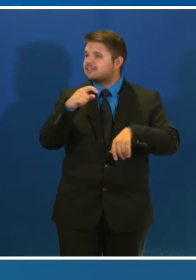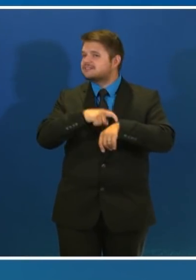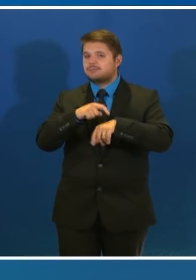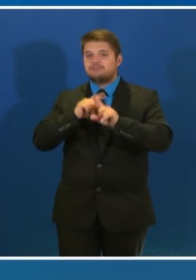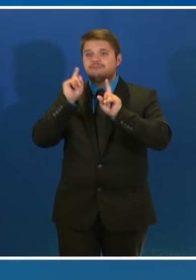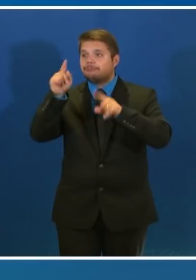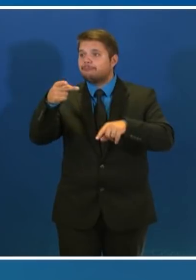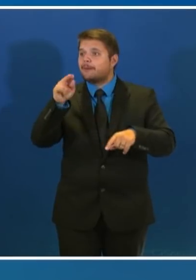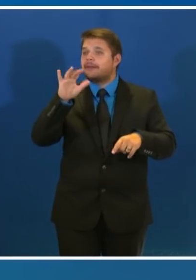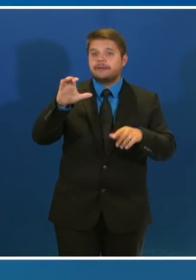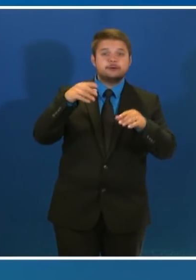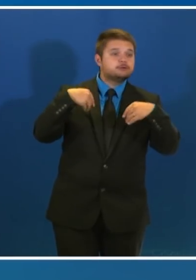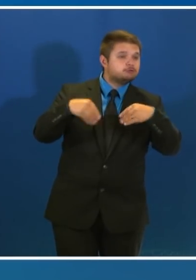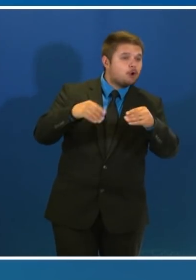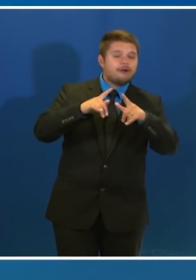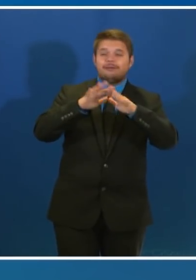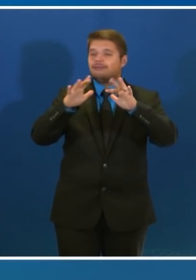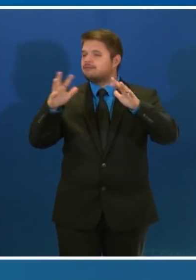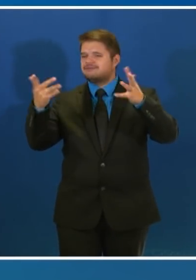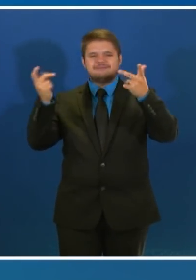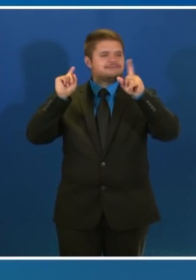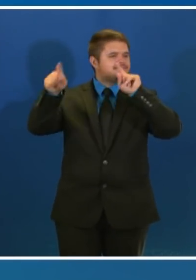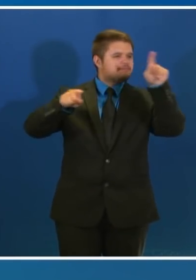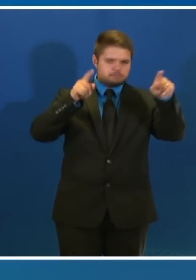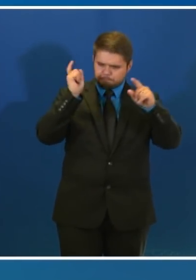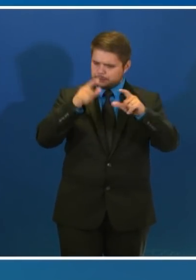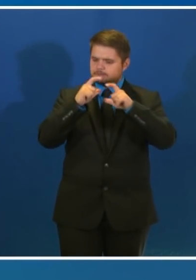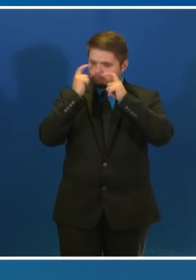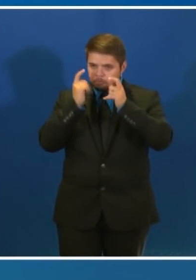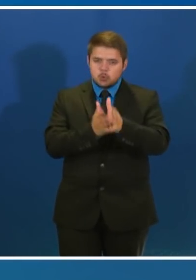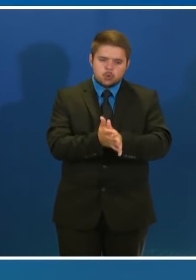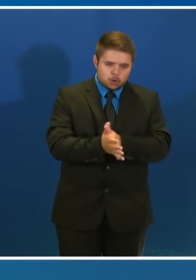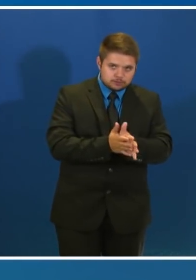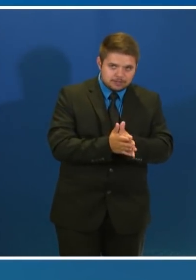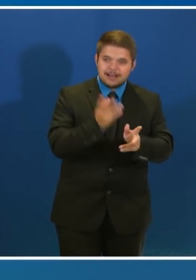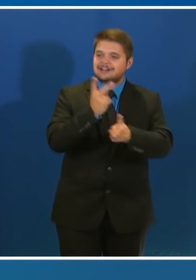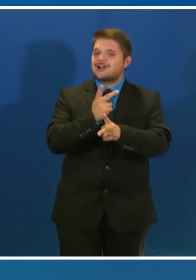We'll get through this together take good care of yourself Vancouver. Stay Strong.